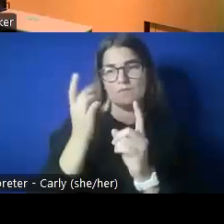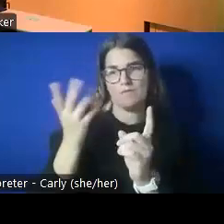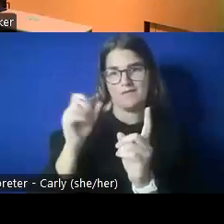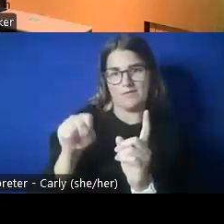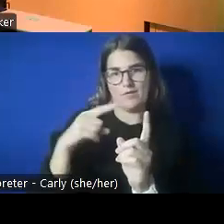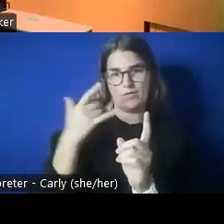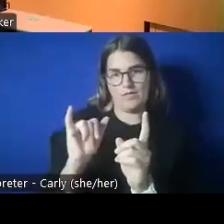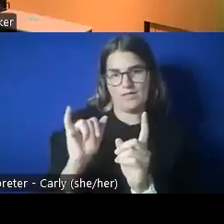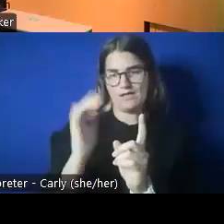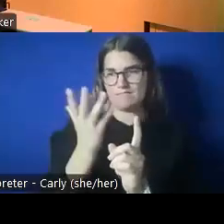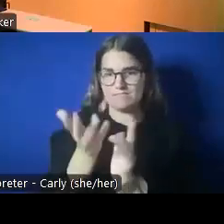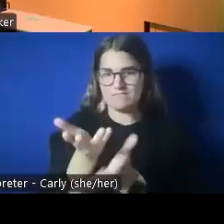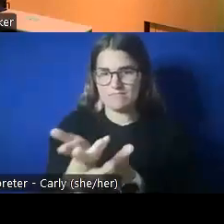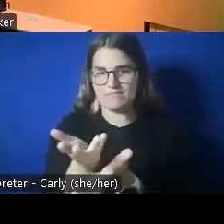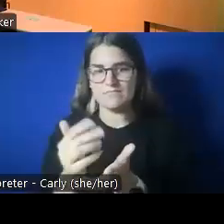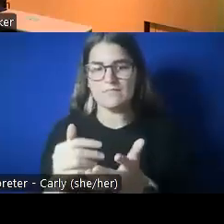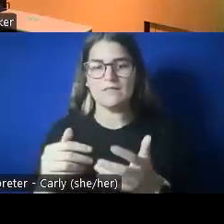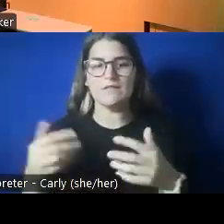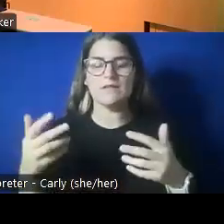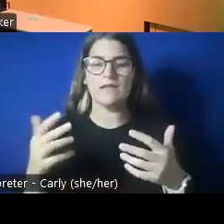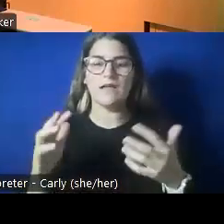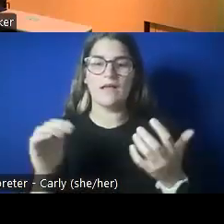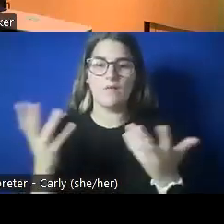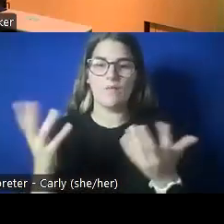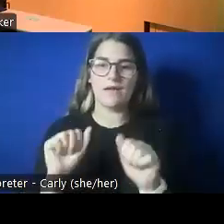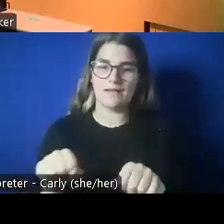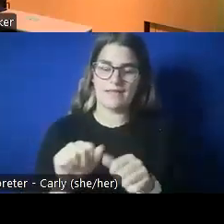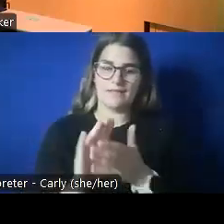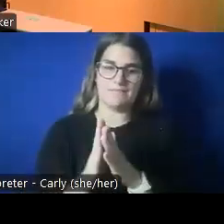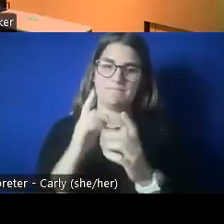and what are the things that contribute to the success and seeing if we together we can come